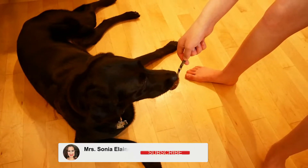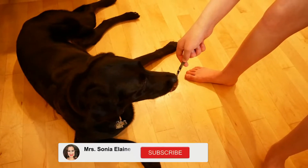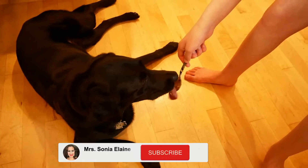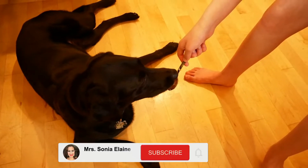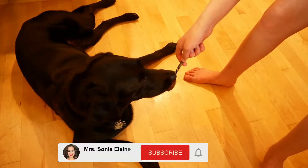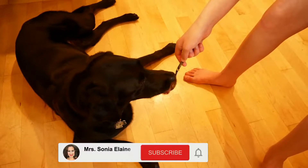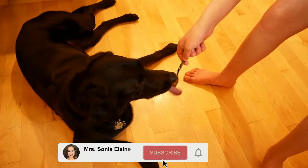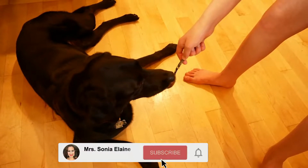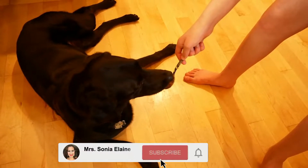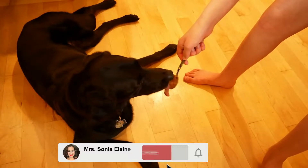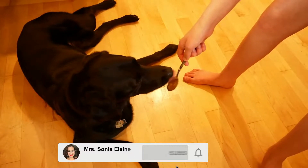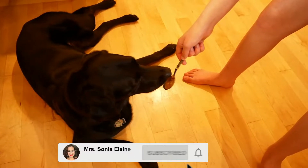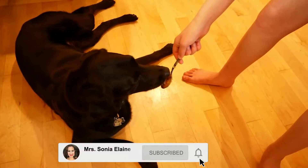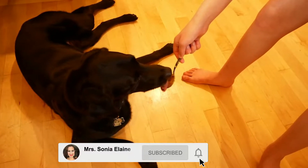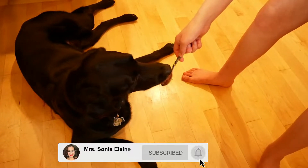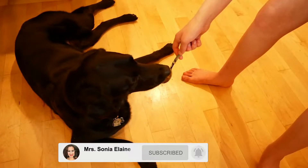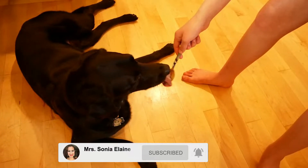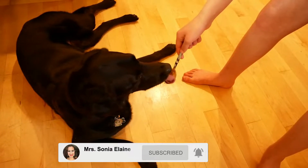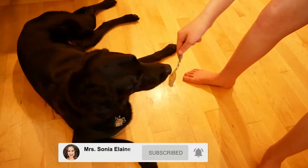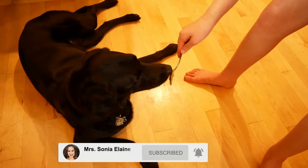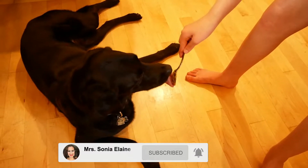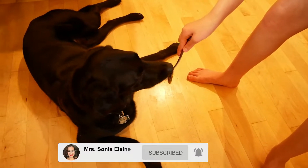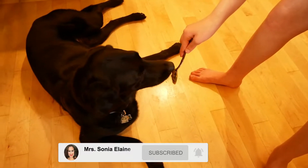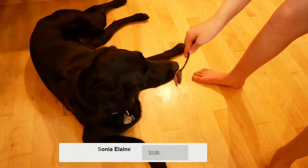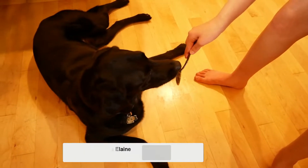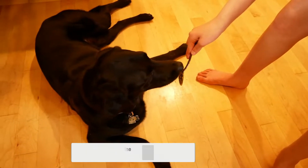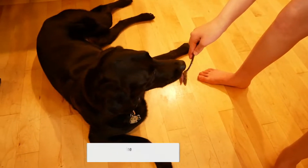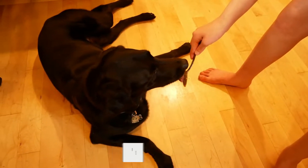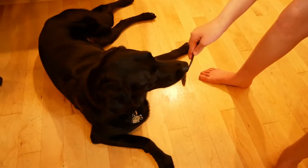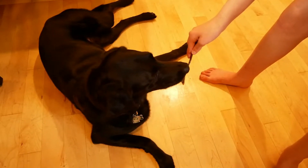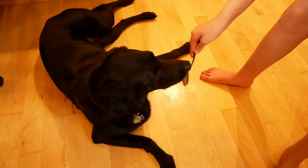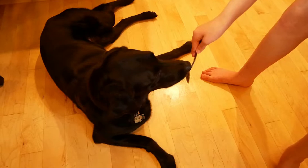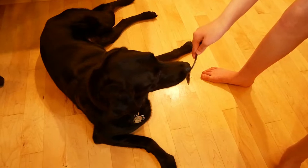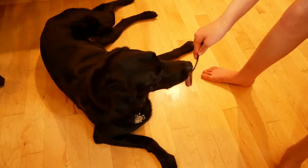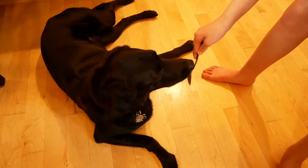our channel we're almost at a thousand subscribers or if you want to watch a few of our videos to